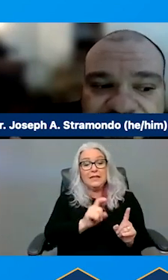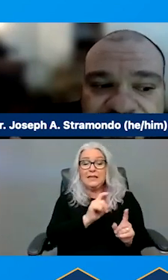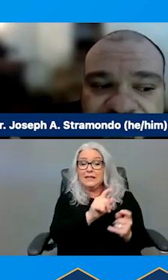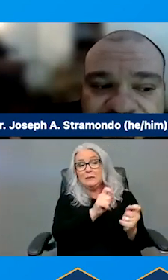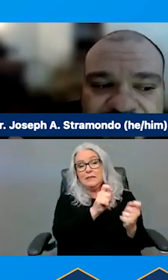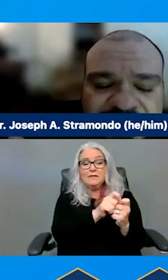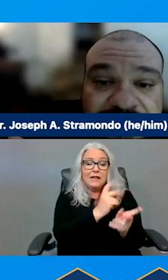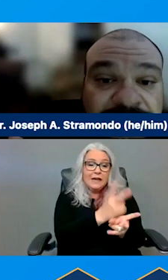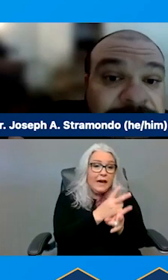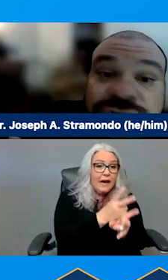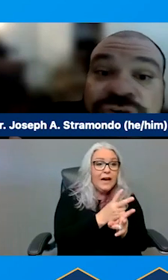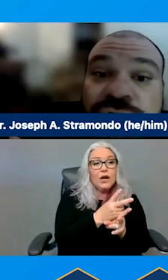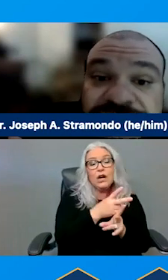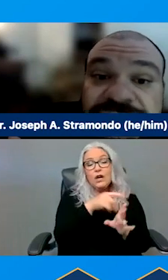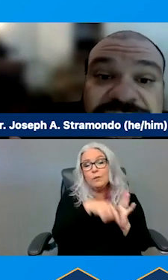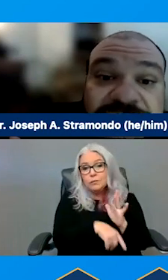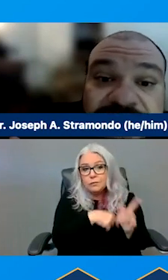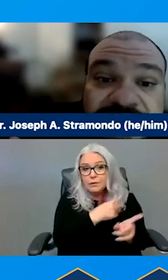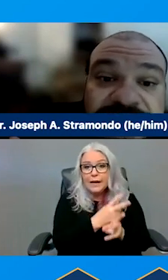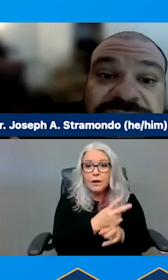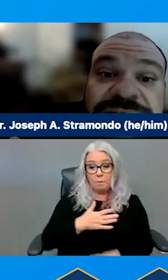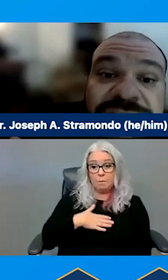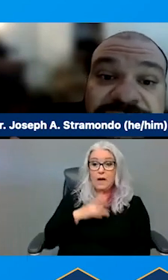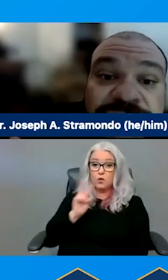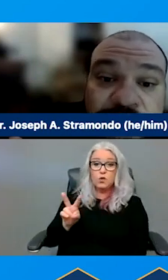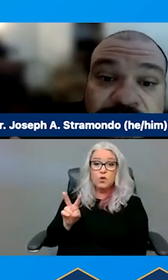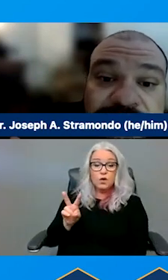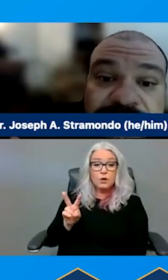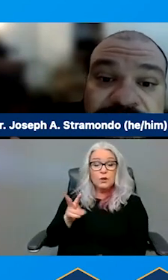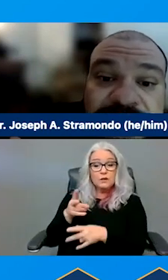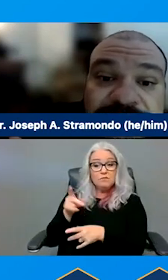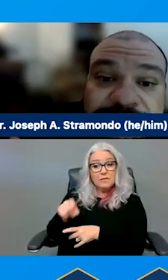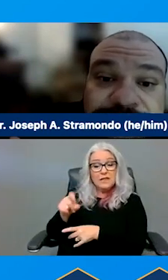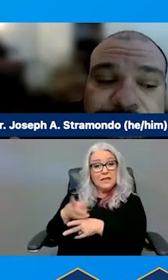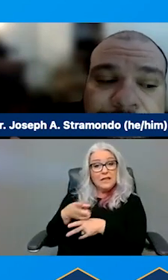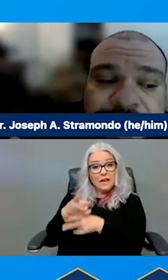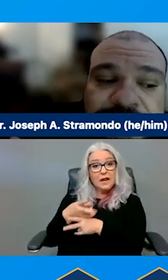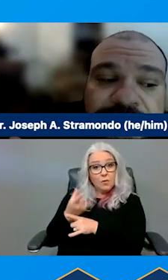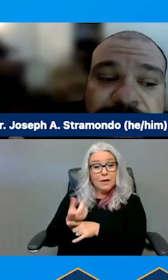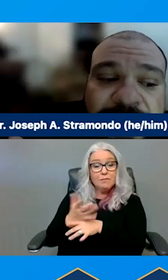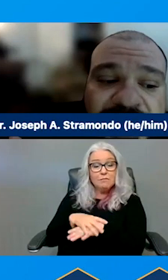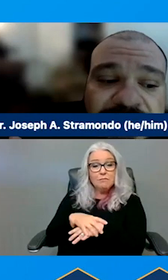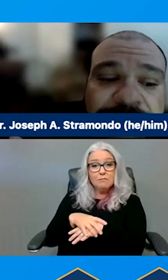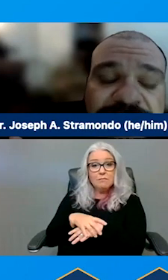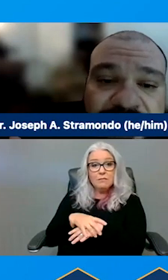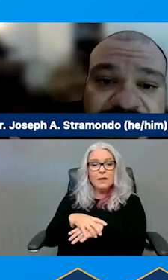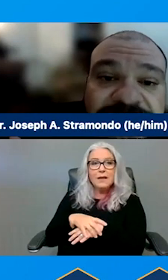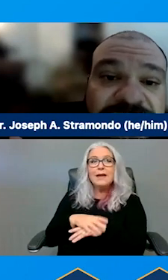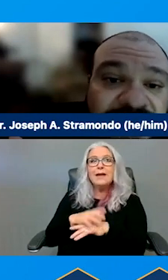an intimate kind. My 2 year old needed care of an intimate kind